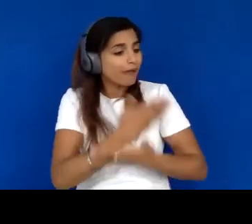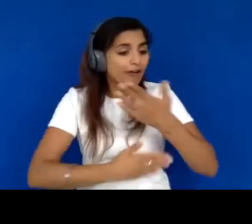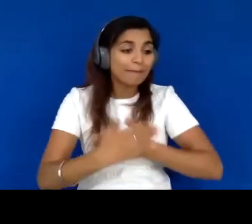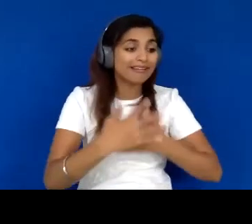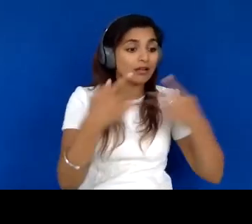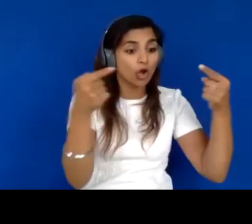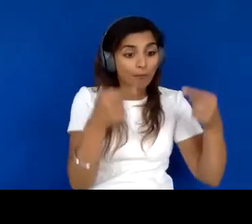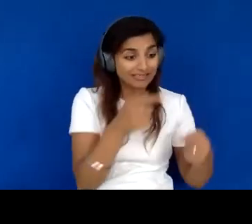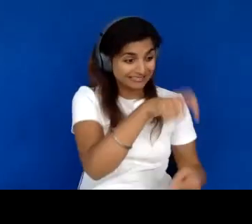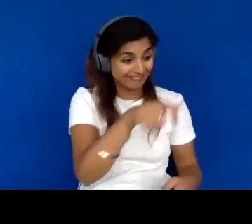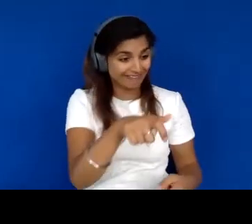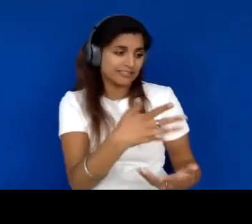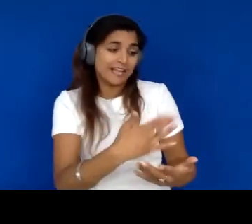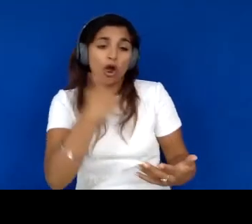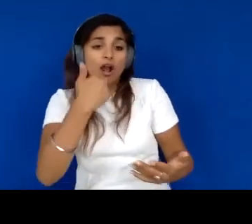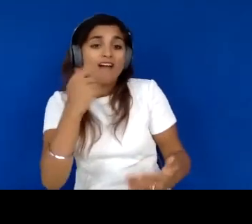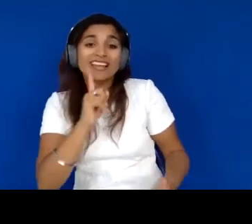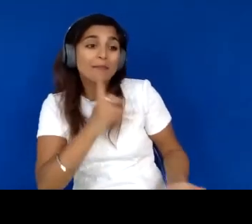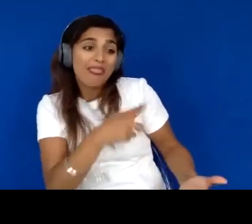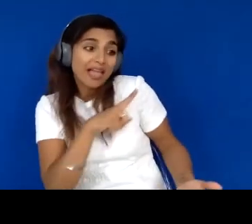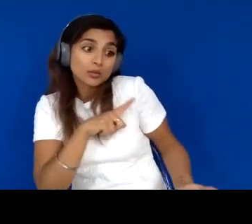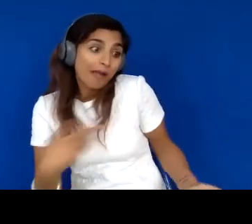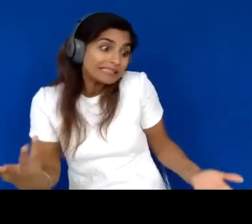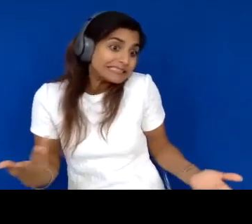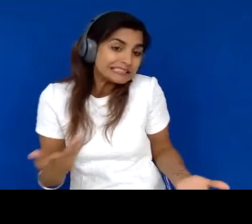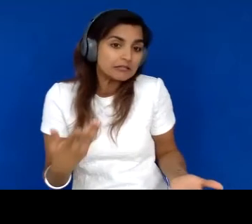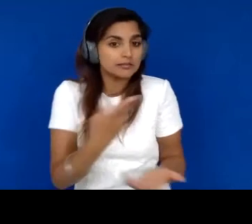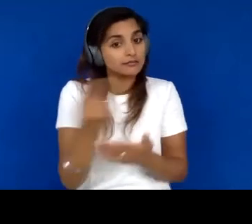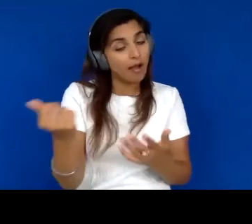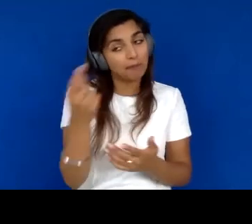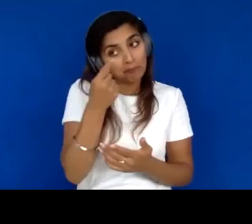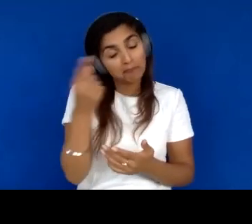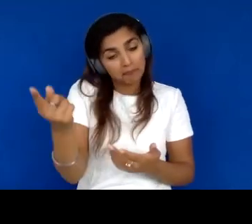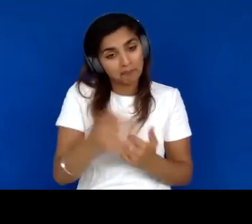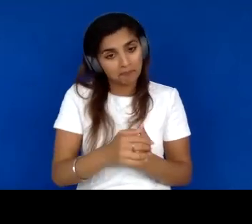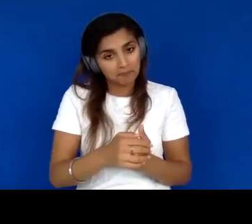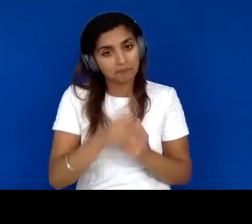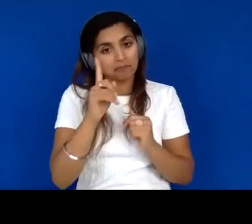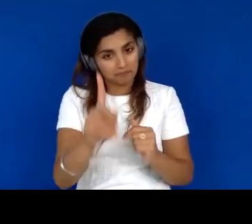and Rio for indeed male Team GB athletes dead outnumber female an average of 61